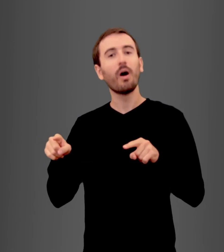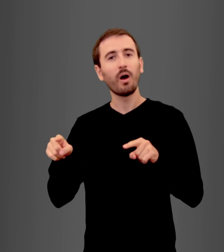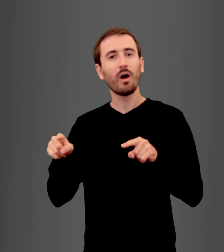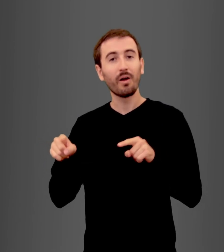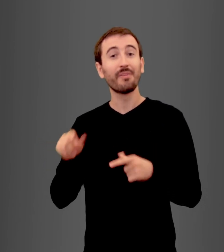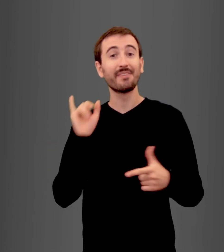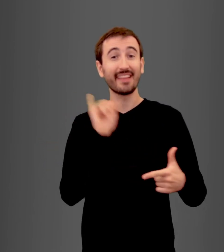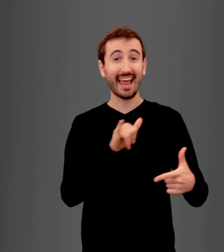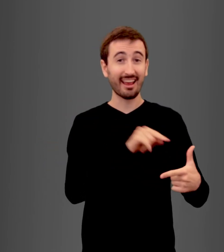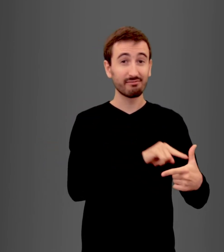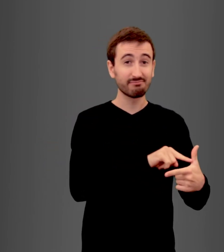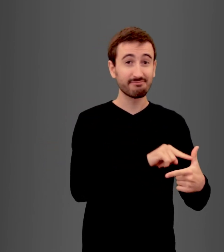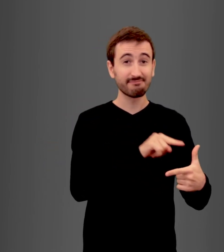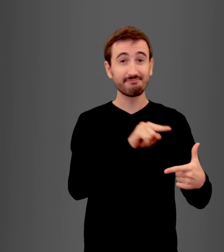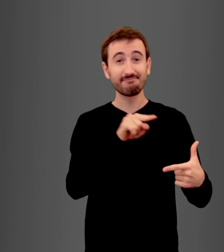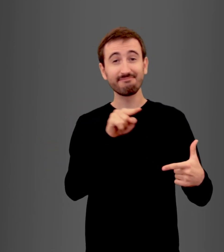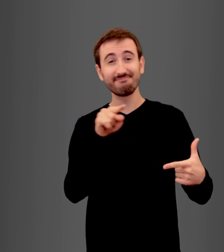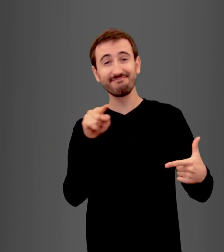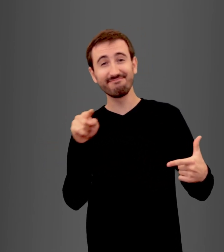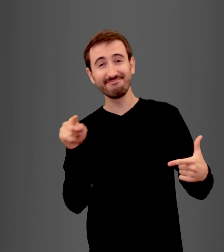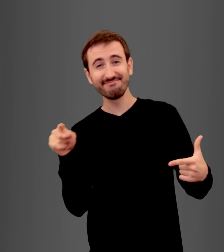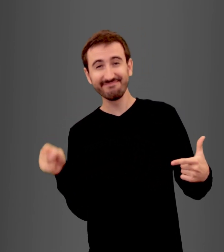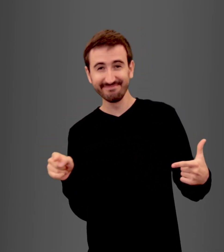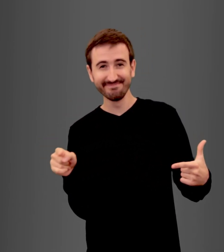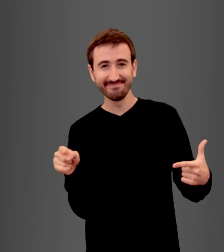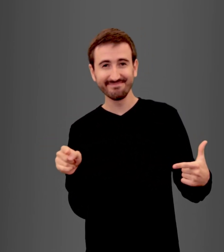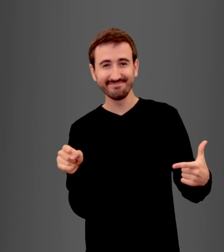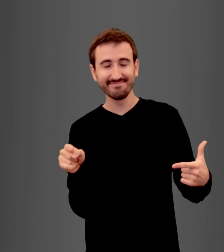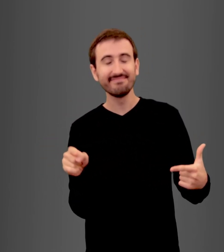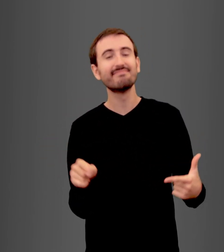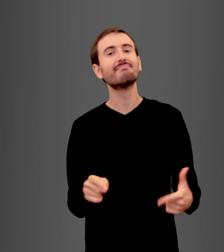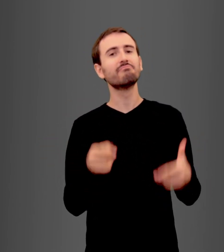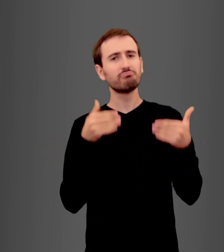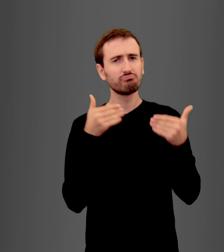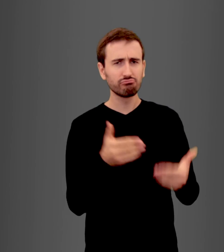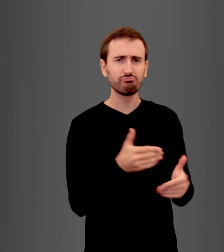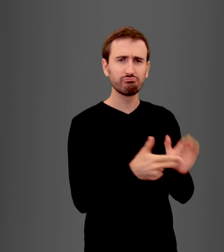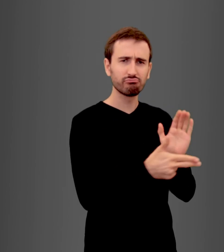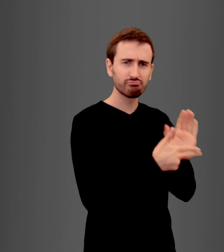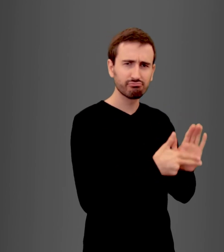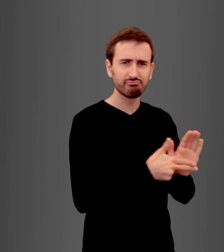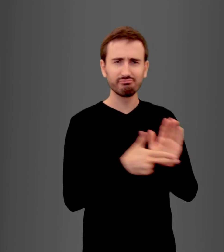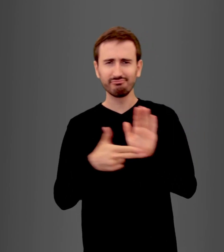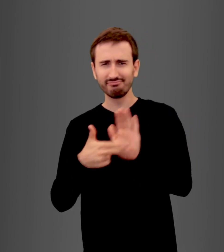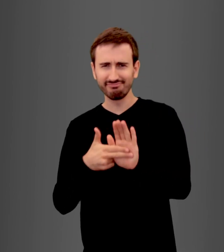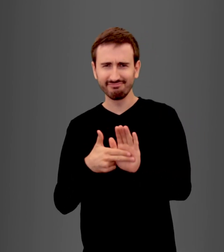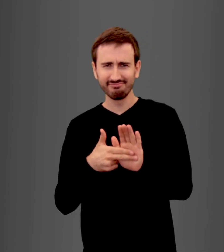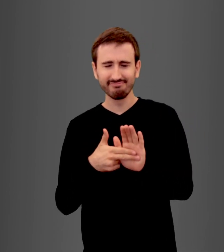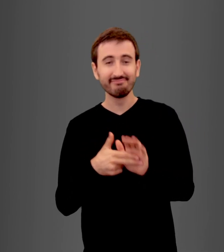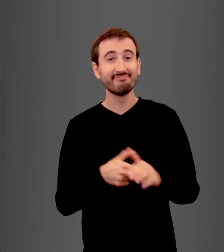and gives rise to the broad curve observed on the spectrum. We can label these two spectral features.